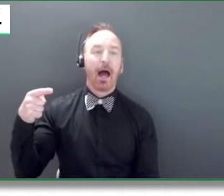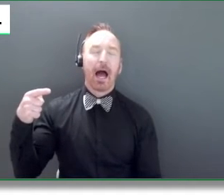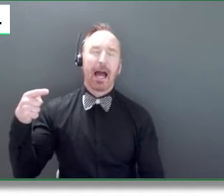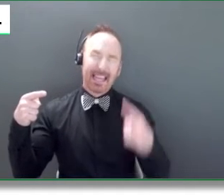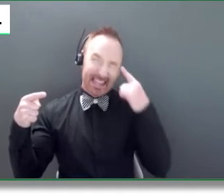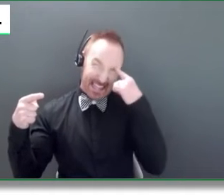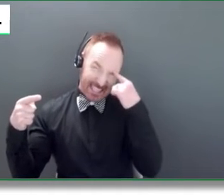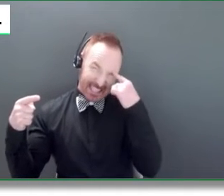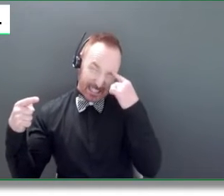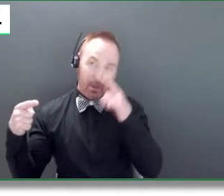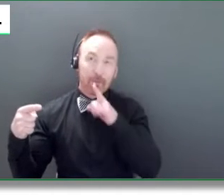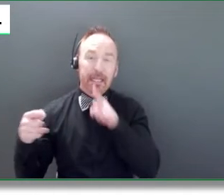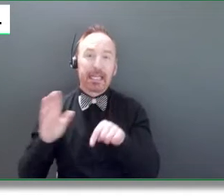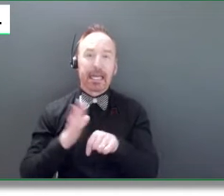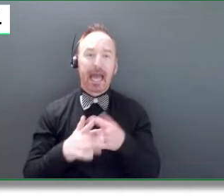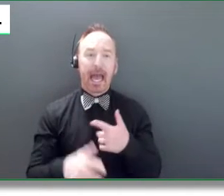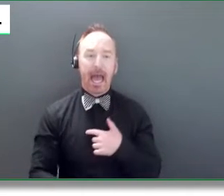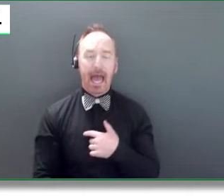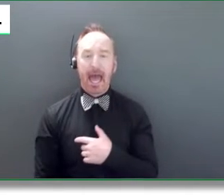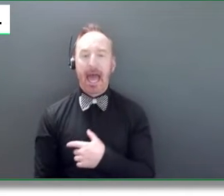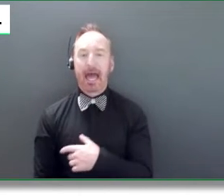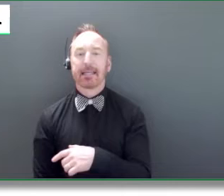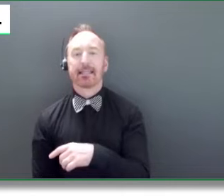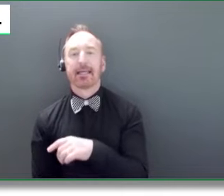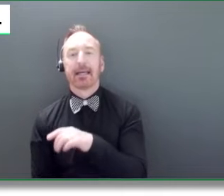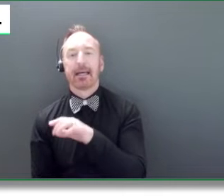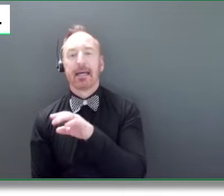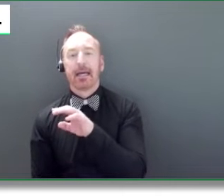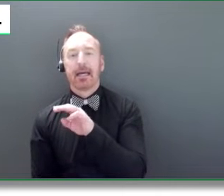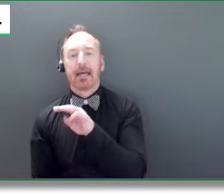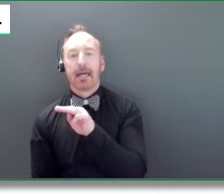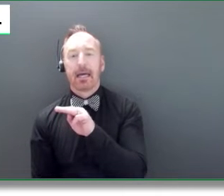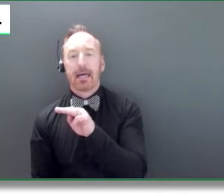message that Mayaan Ziv gave in her eloquent keynote,